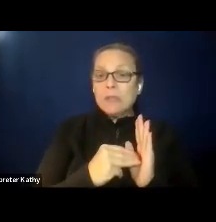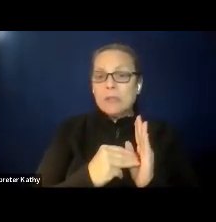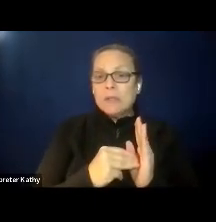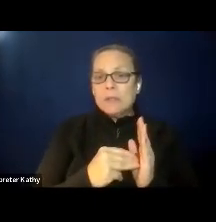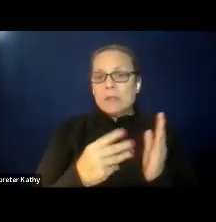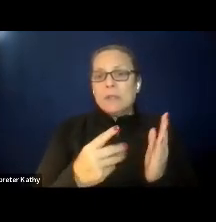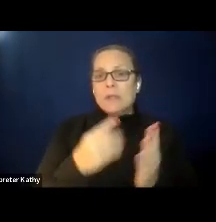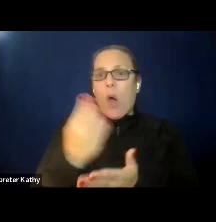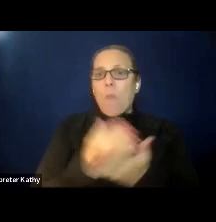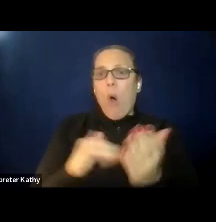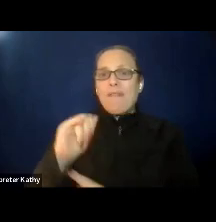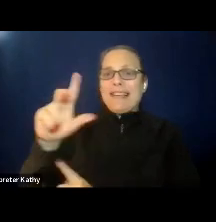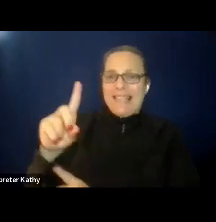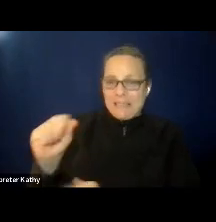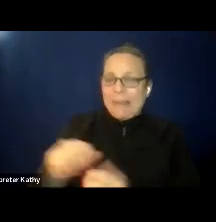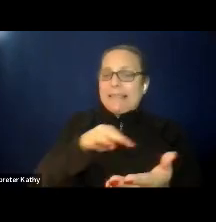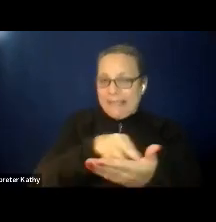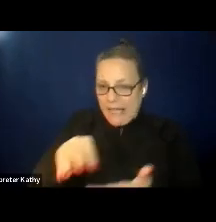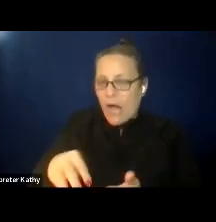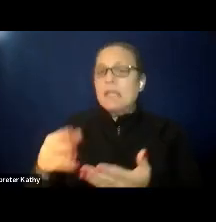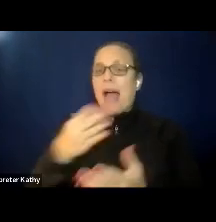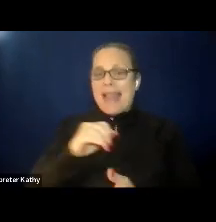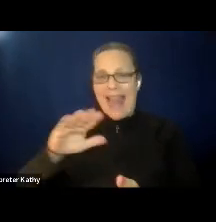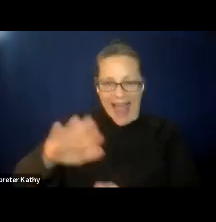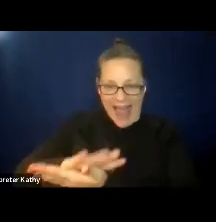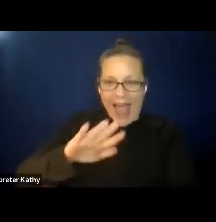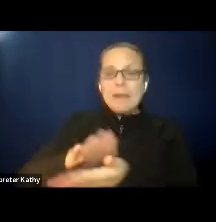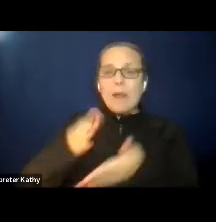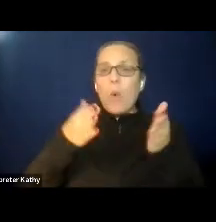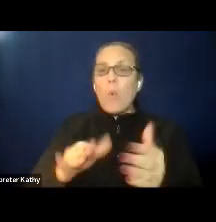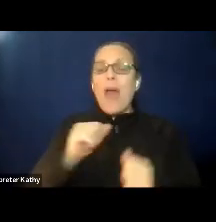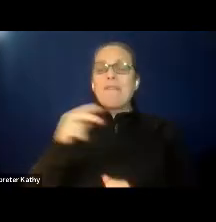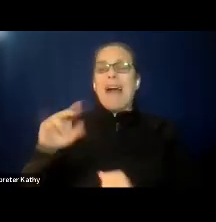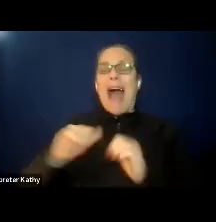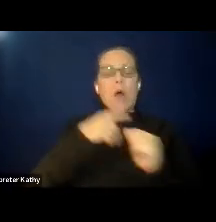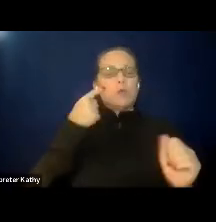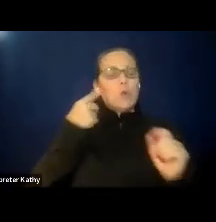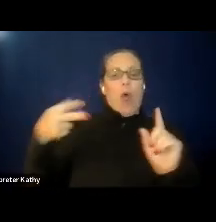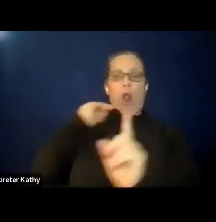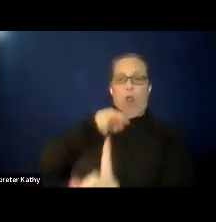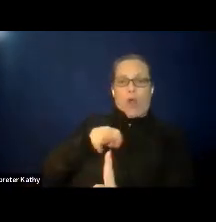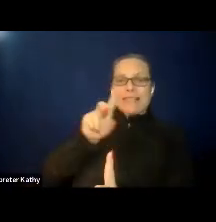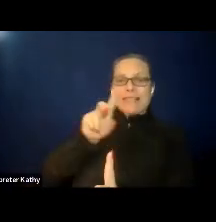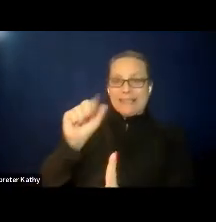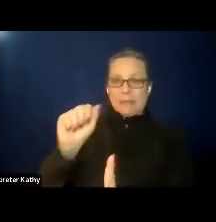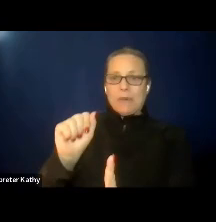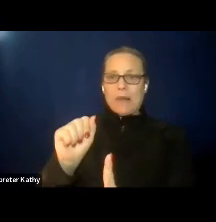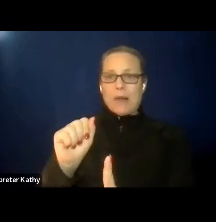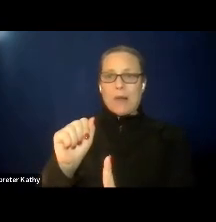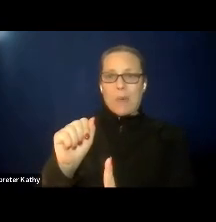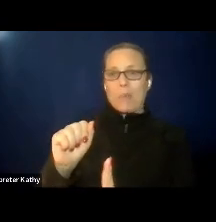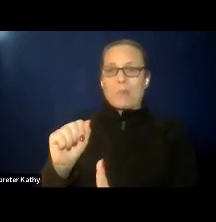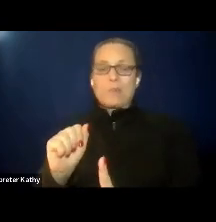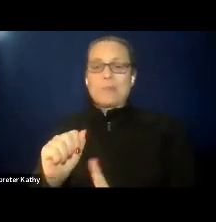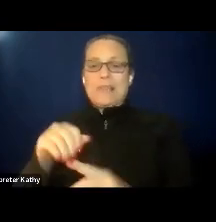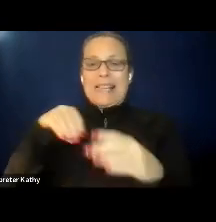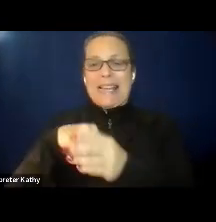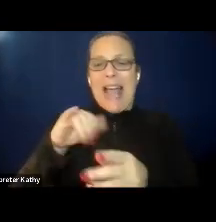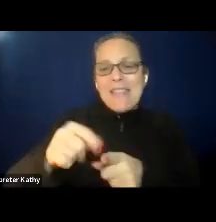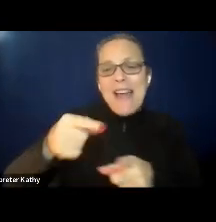And in this model of disability, the social model which is part of the disability studies and academic way of